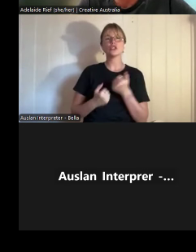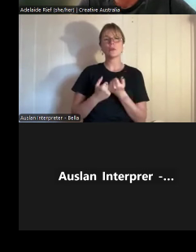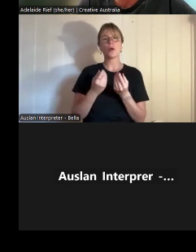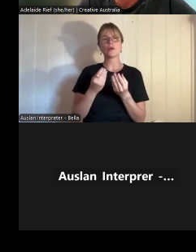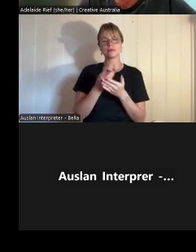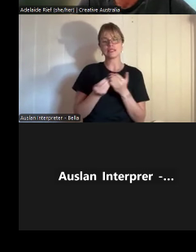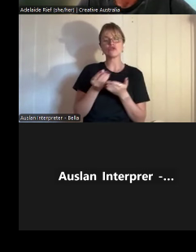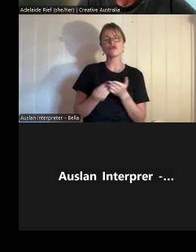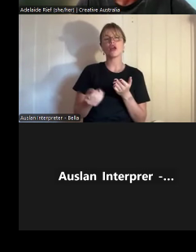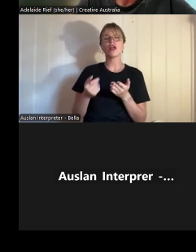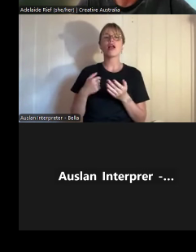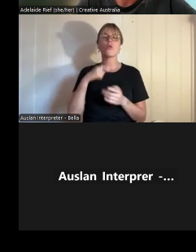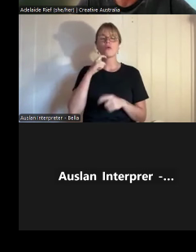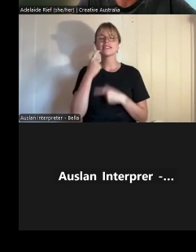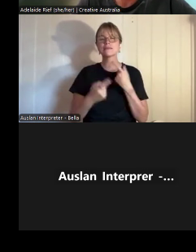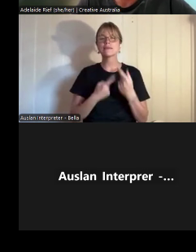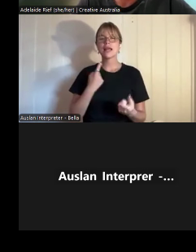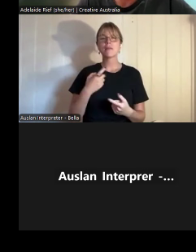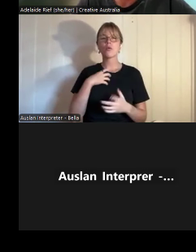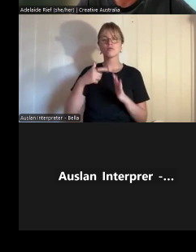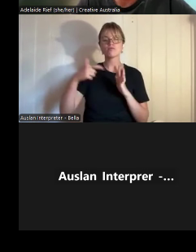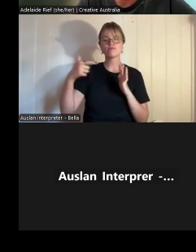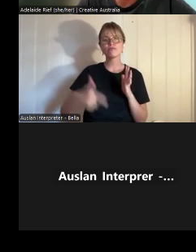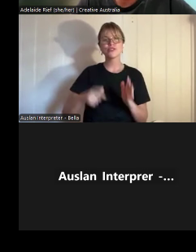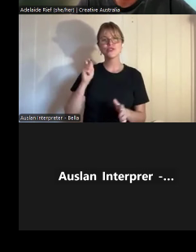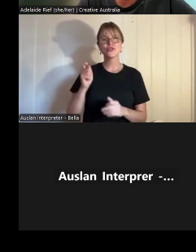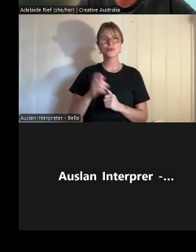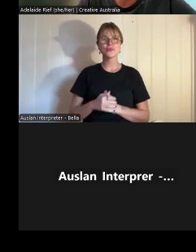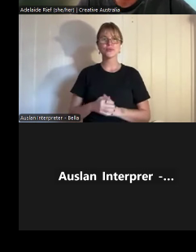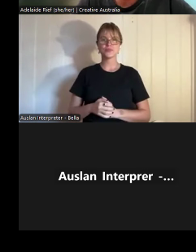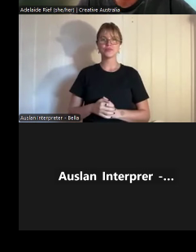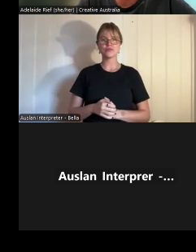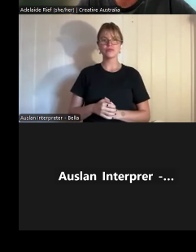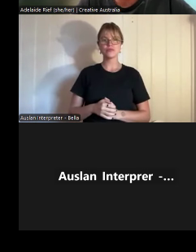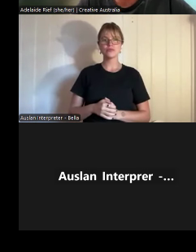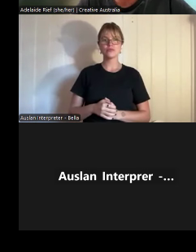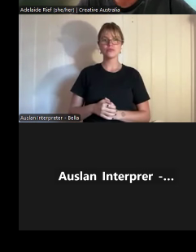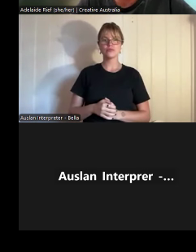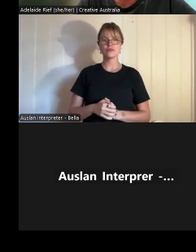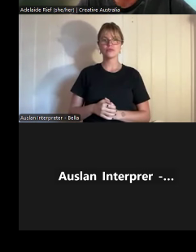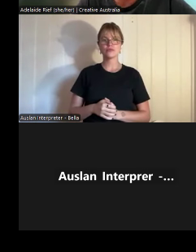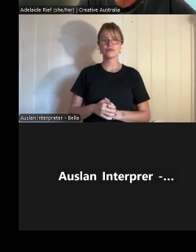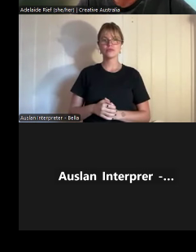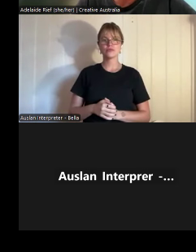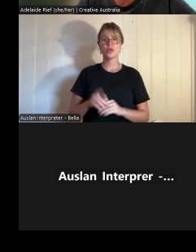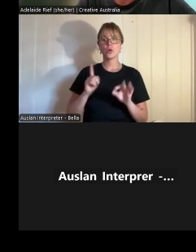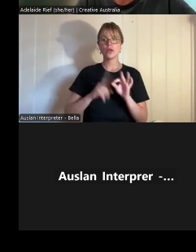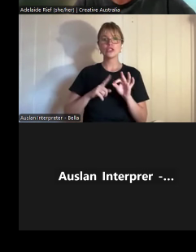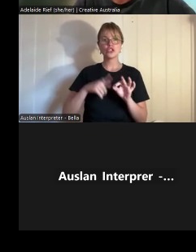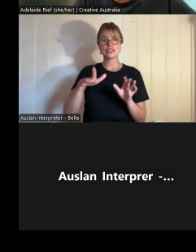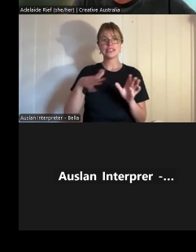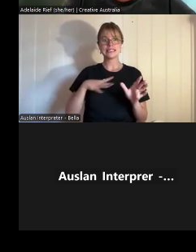in a moment. The questions that you will need to answer are actually available on the website.